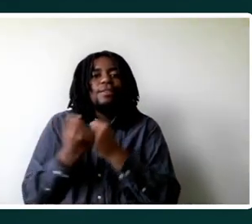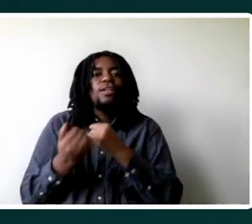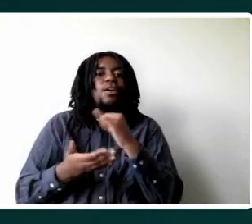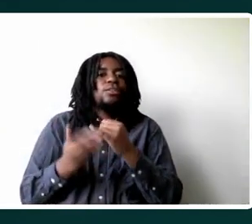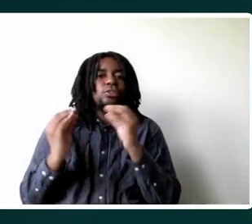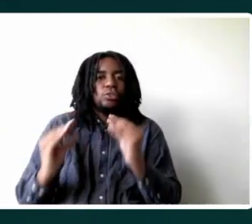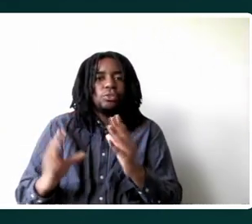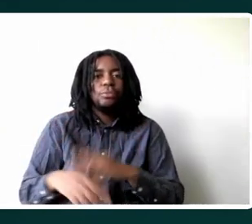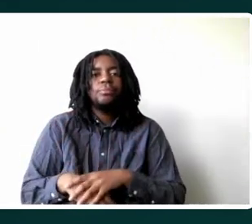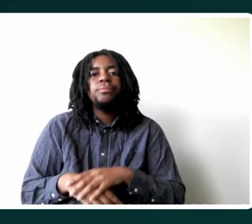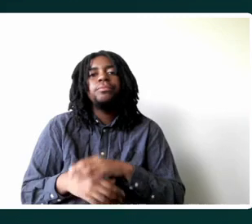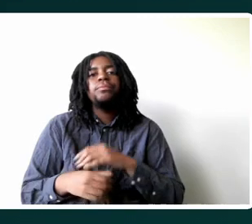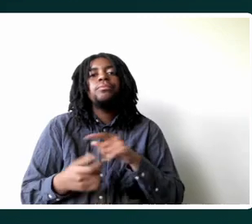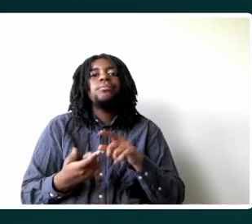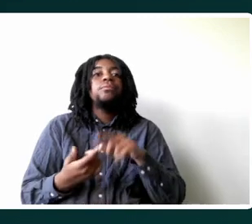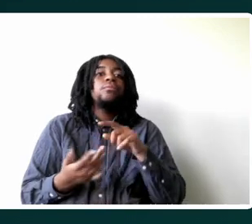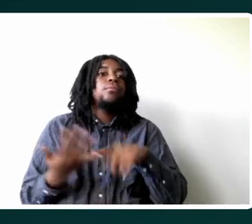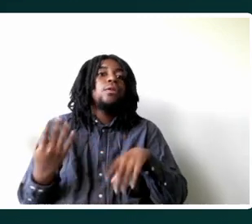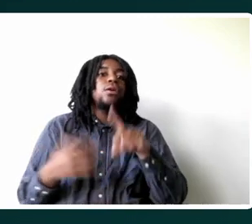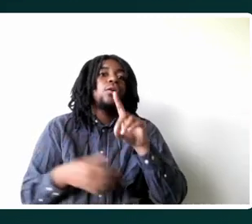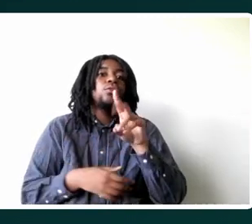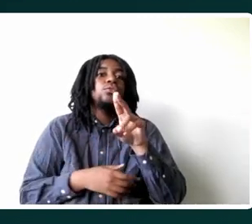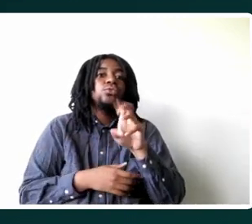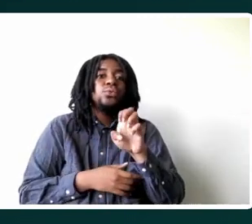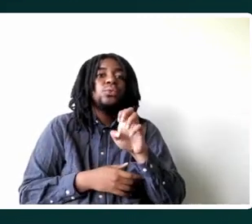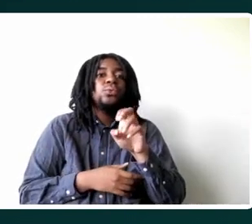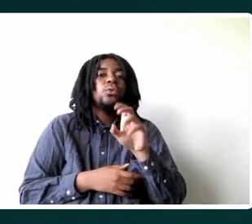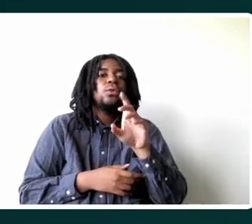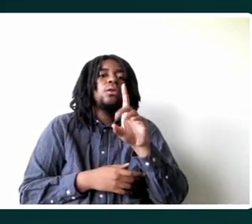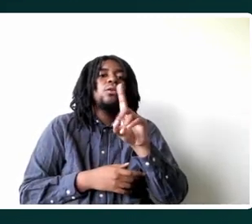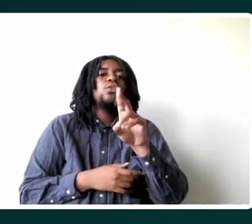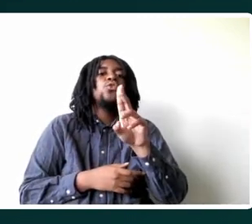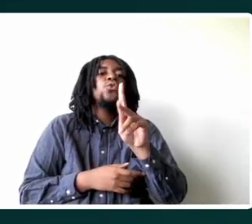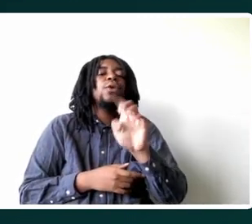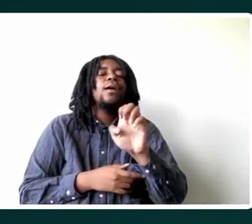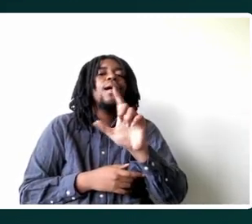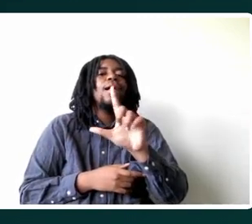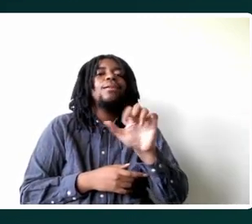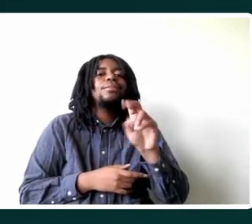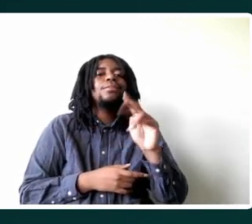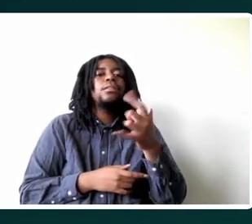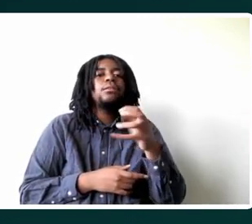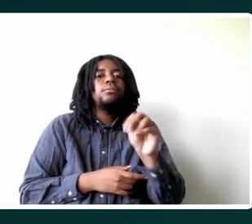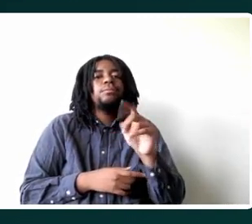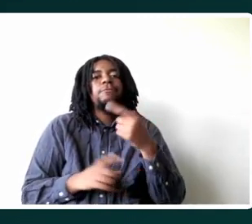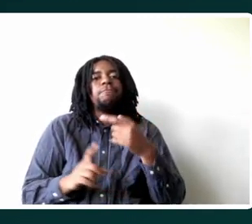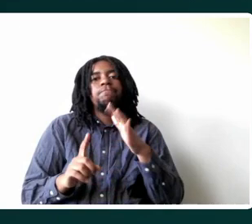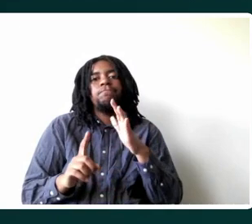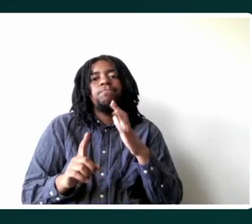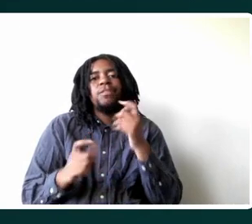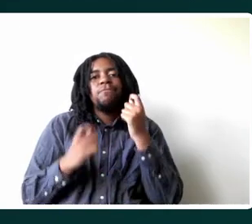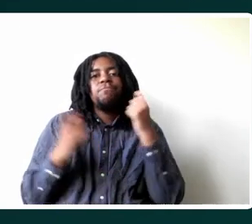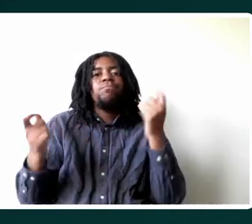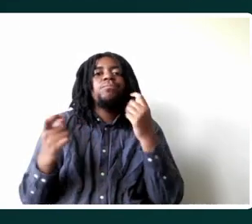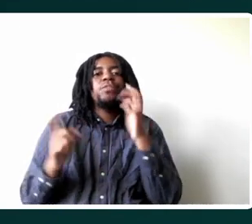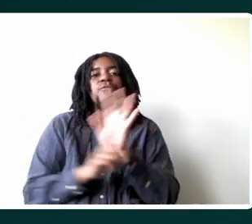the famed jazz musician, was a graduate of D.C. Public Schools. Billy Taylor,